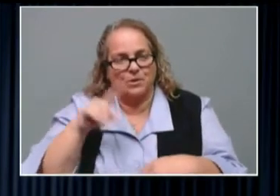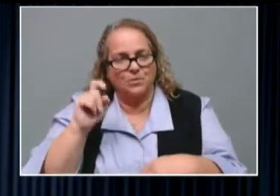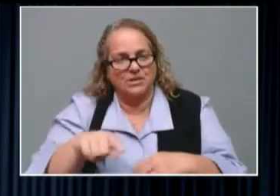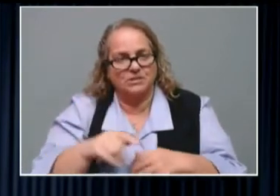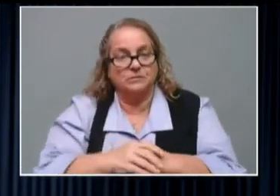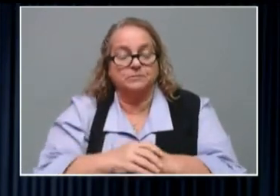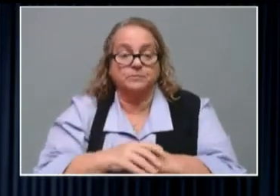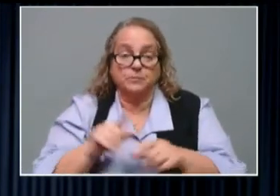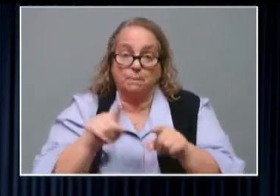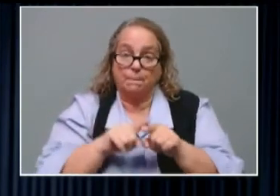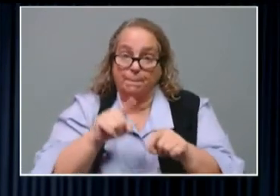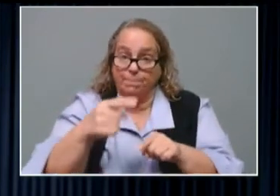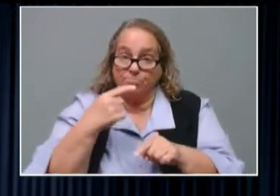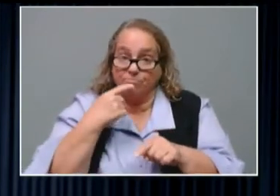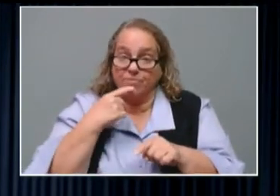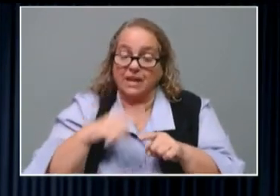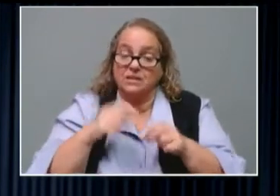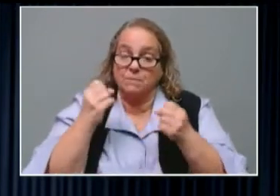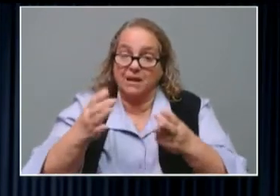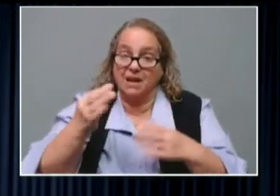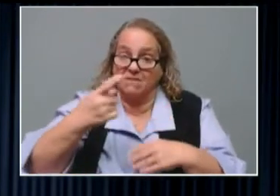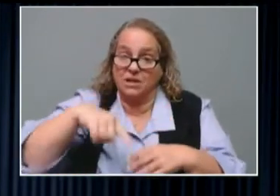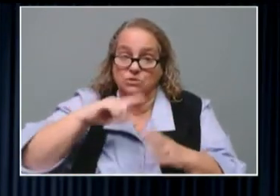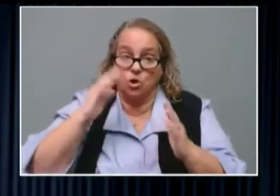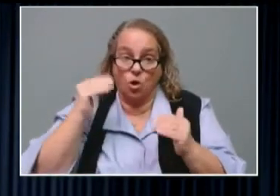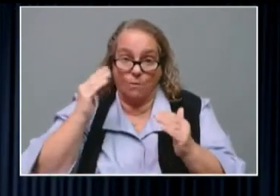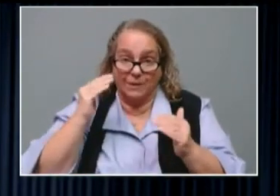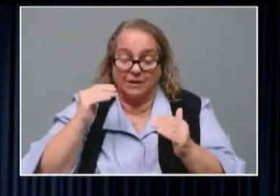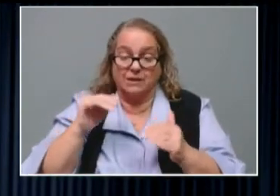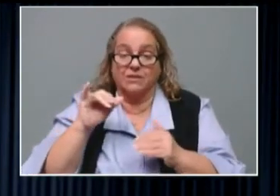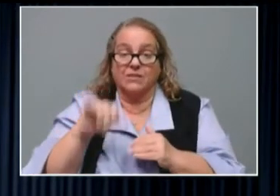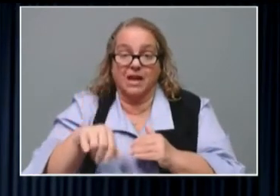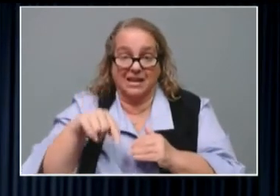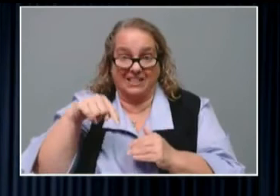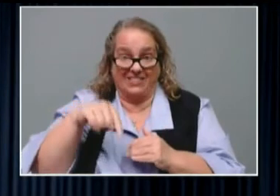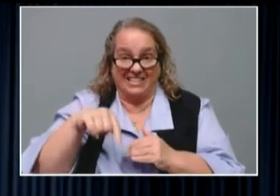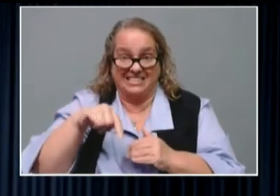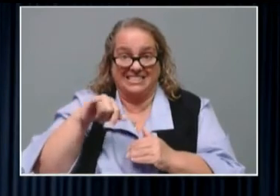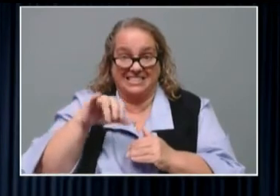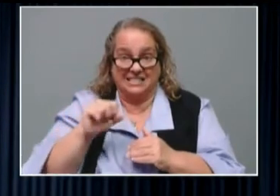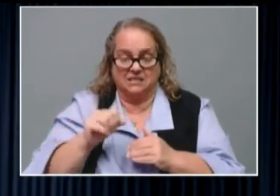and then so many of us are hoping that this is ending hope hopefully. But